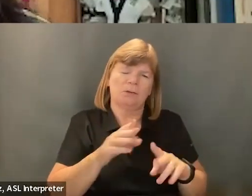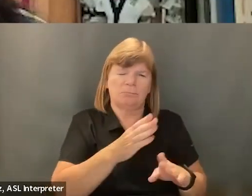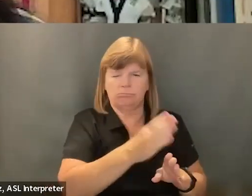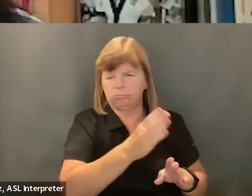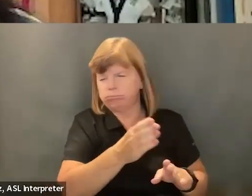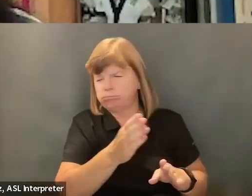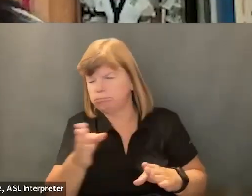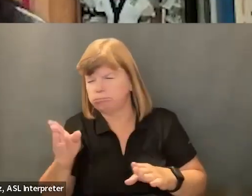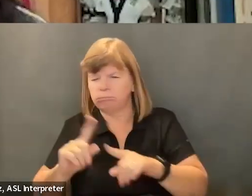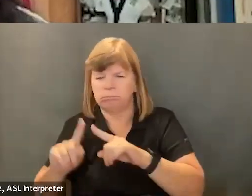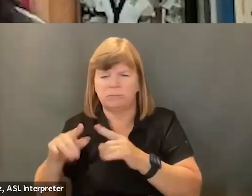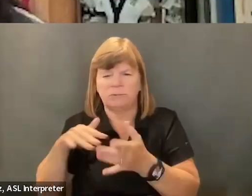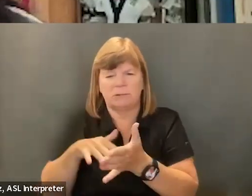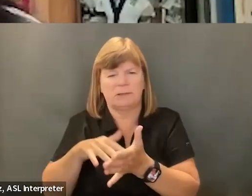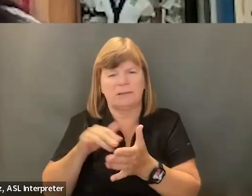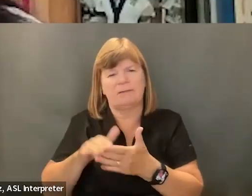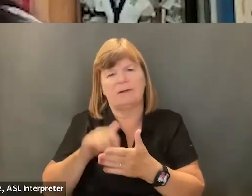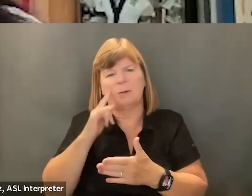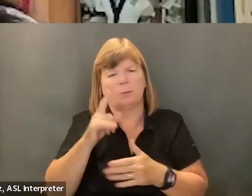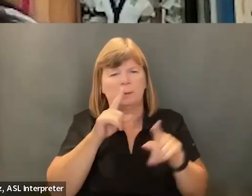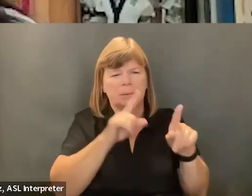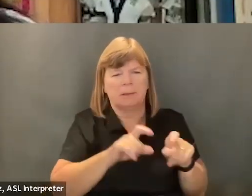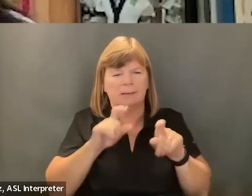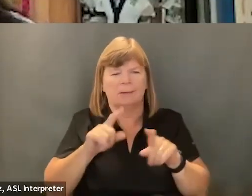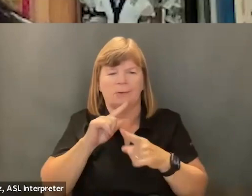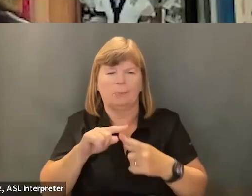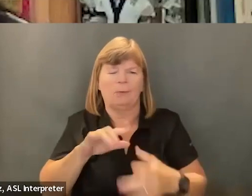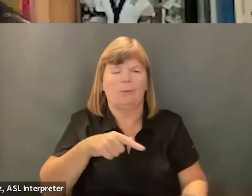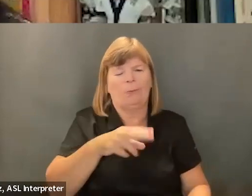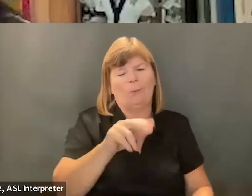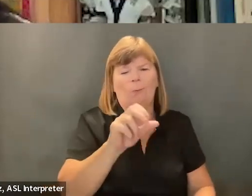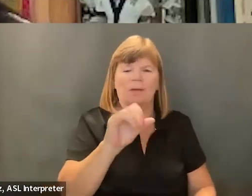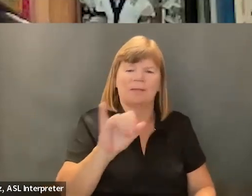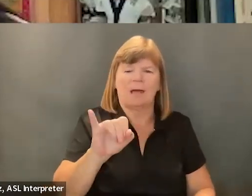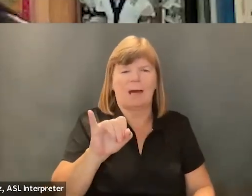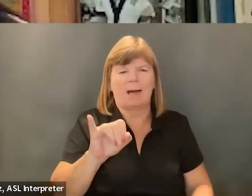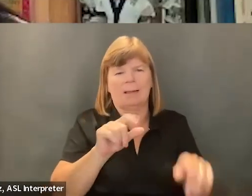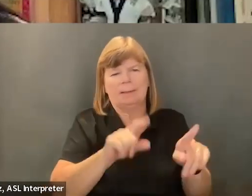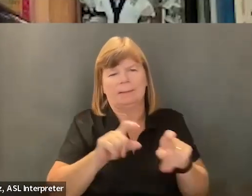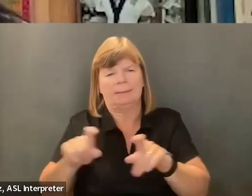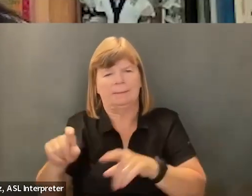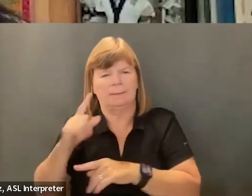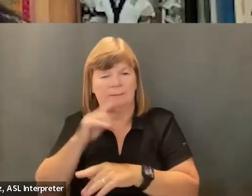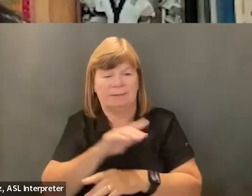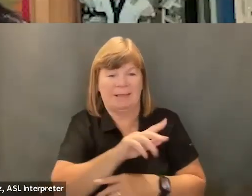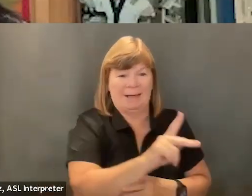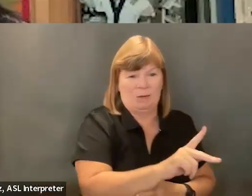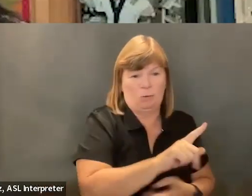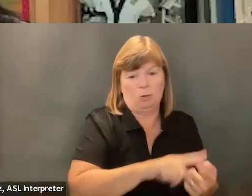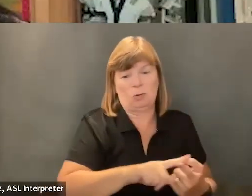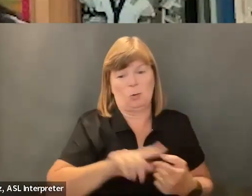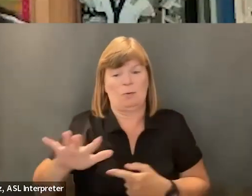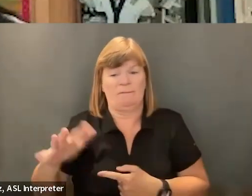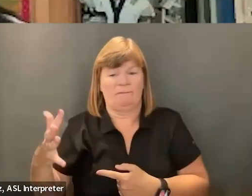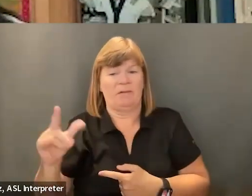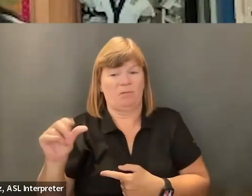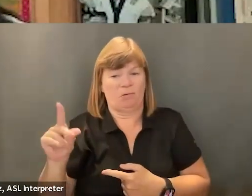that were experiments or quasi-experiments in kindergarten through fifth grade that integrated